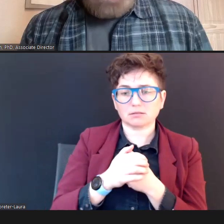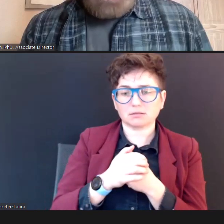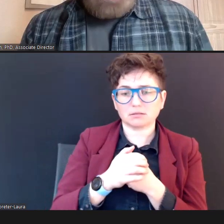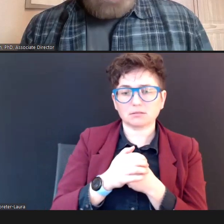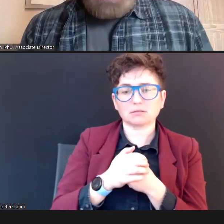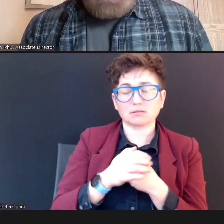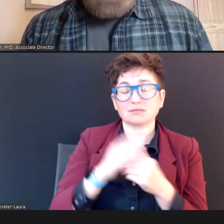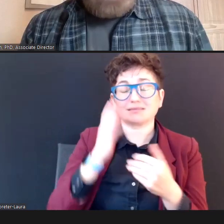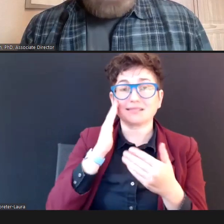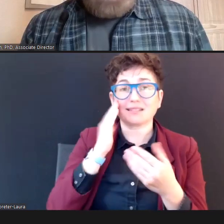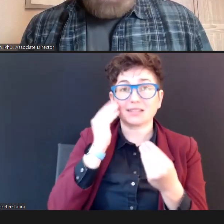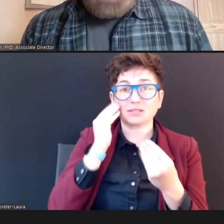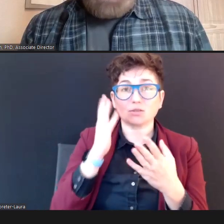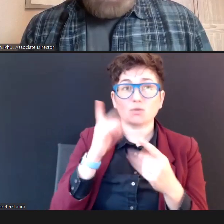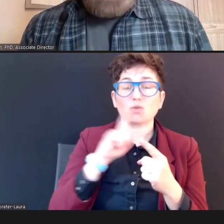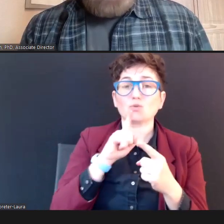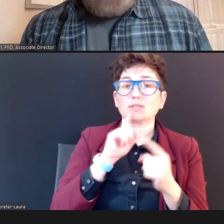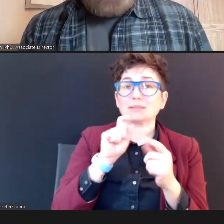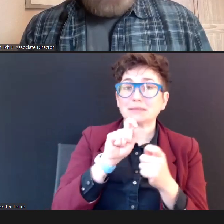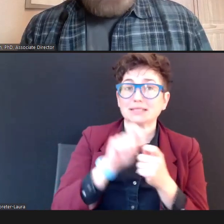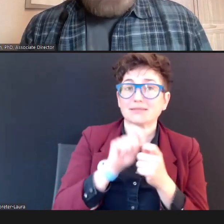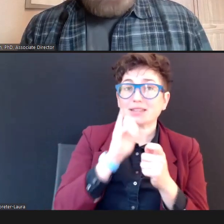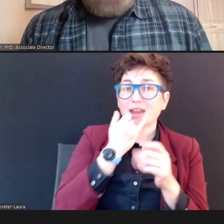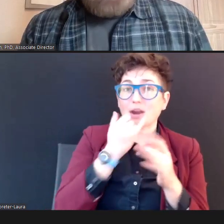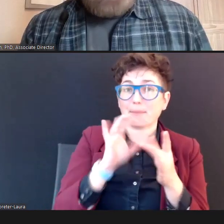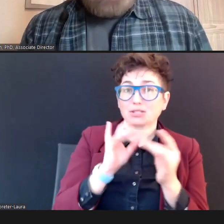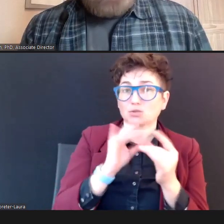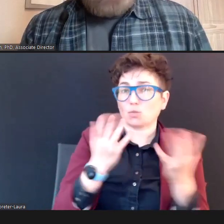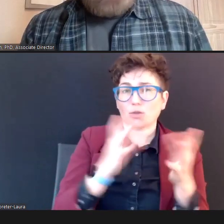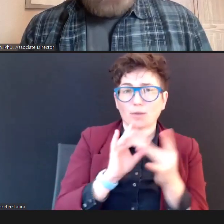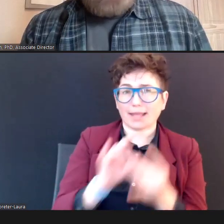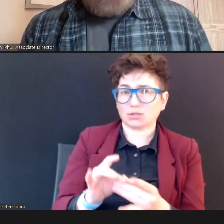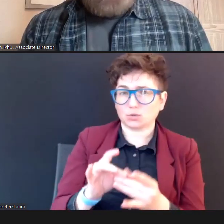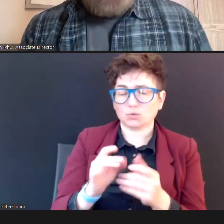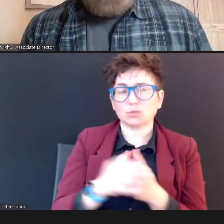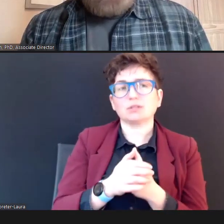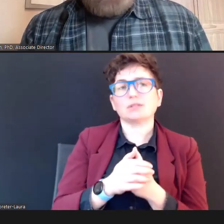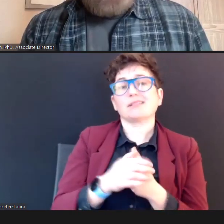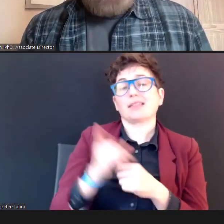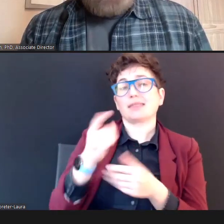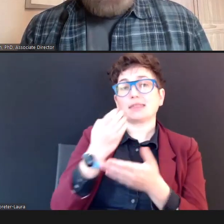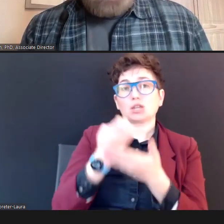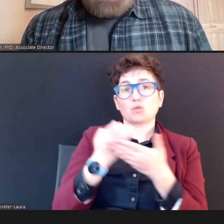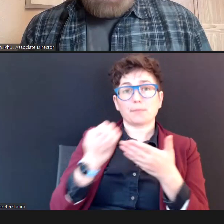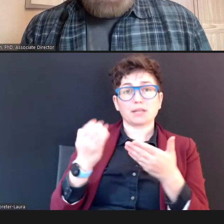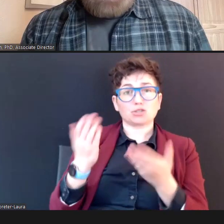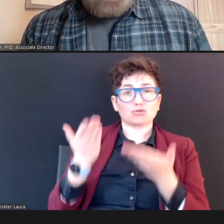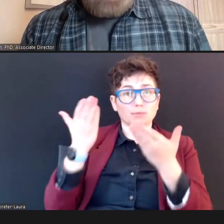messages um are related to um while the